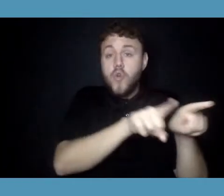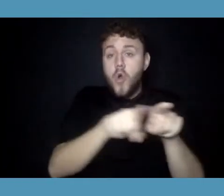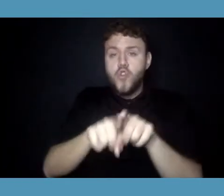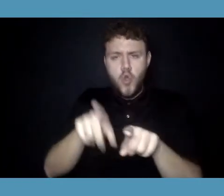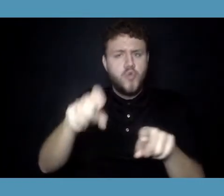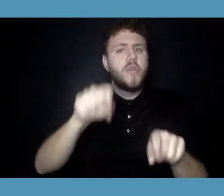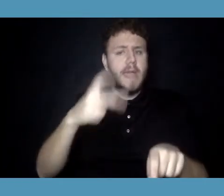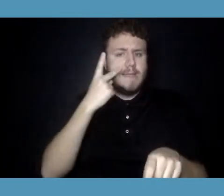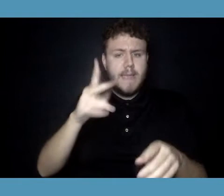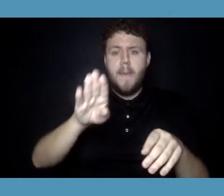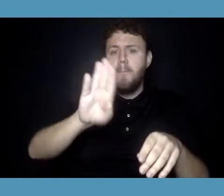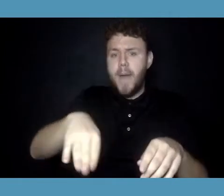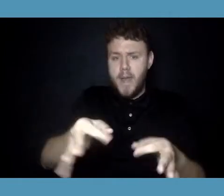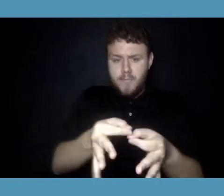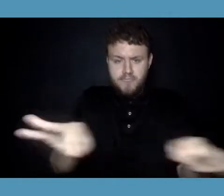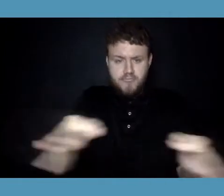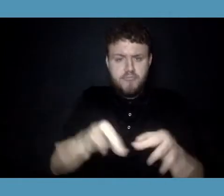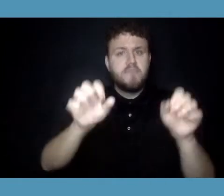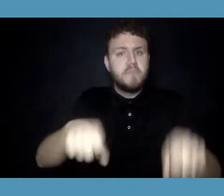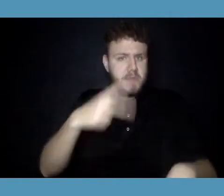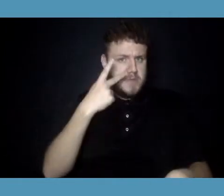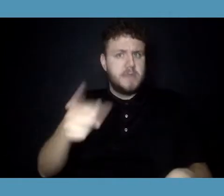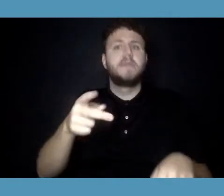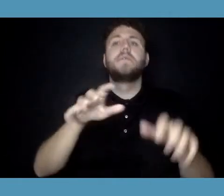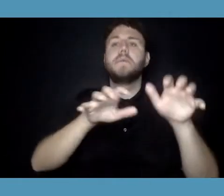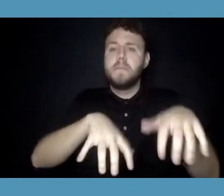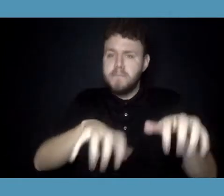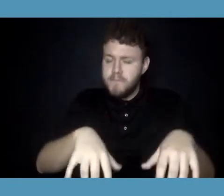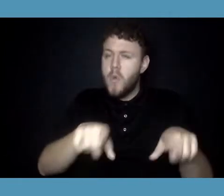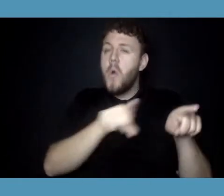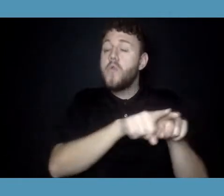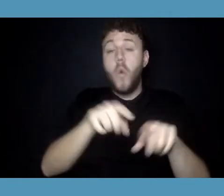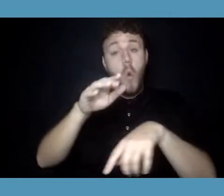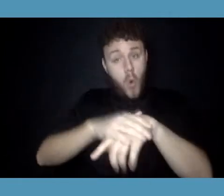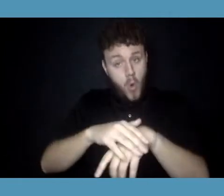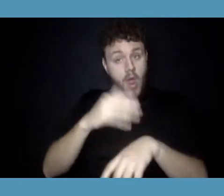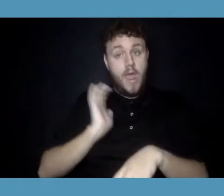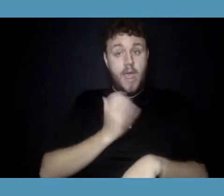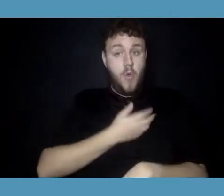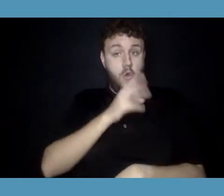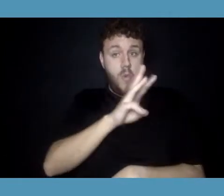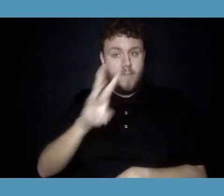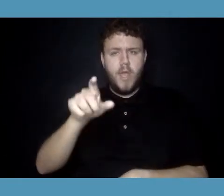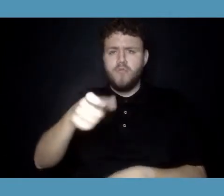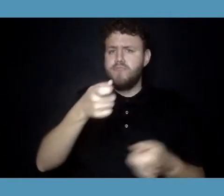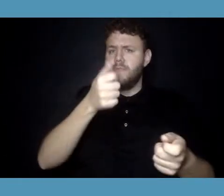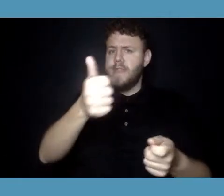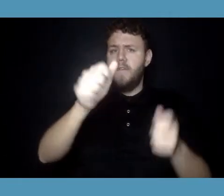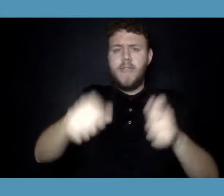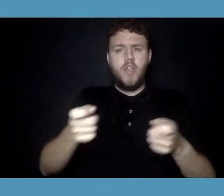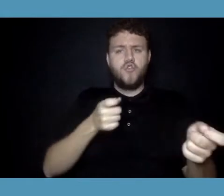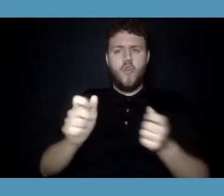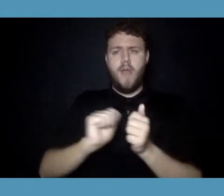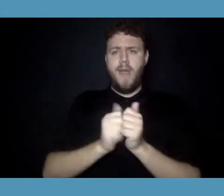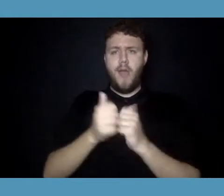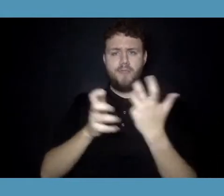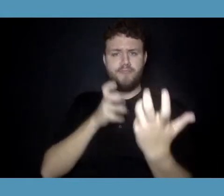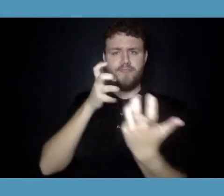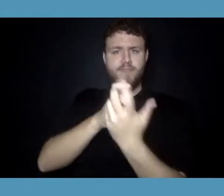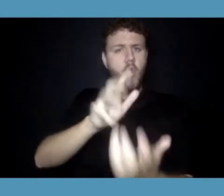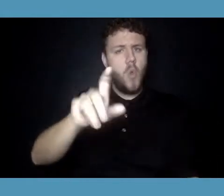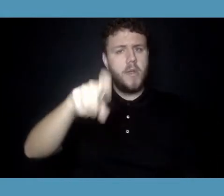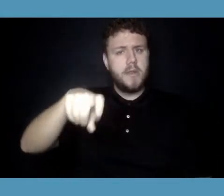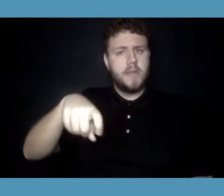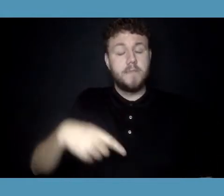below the Youtube player on our website with controls to adjust your experience. The best way to continuously refine our craft